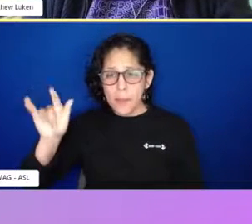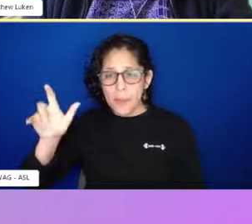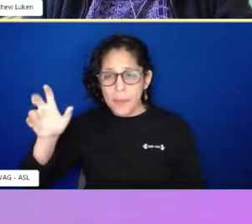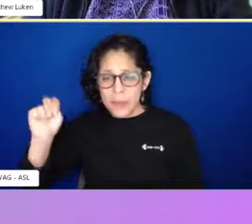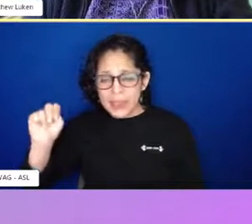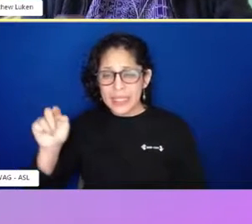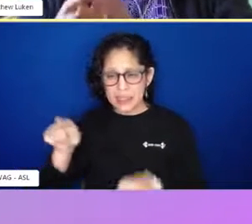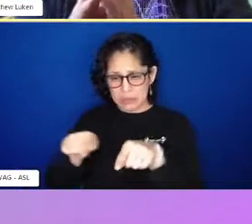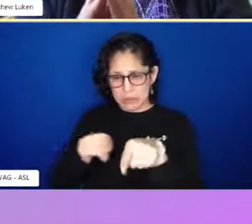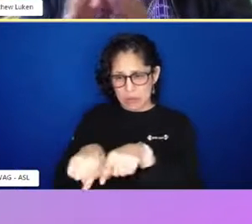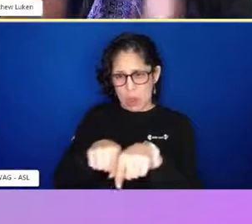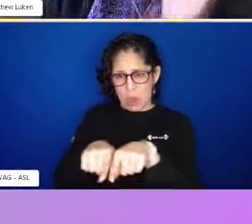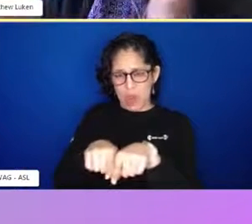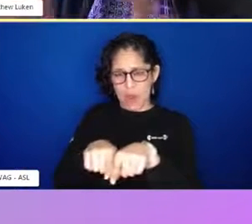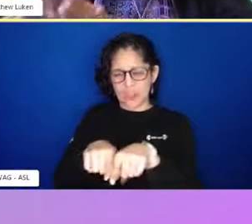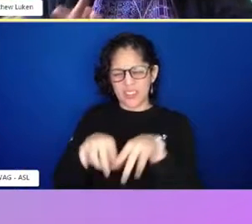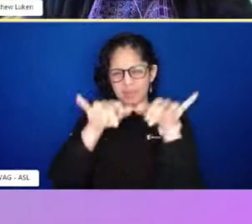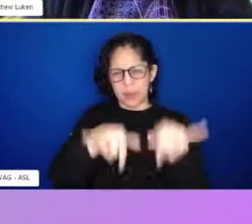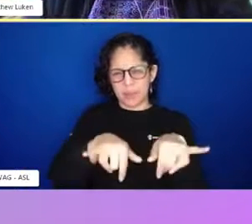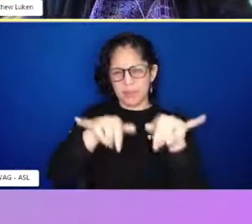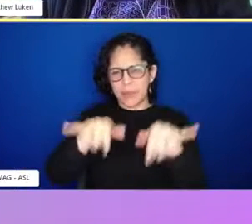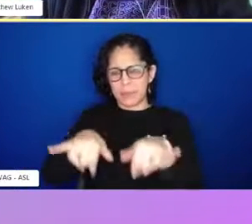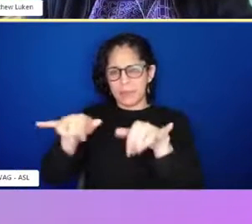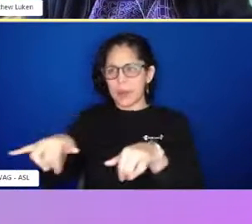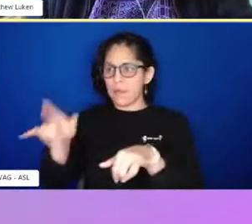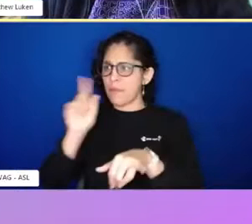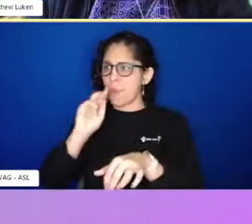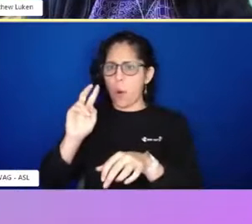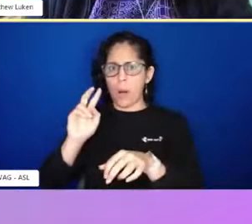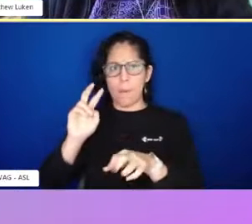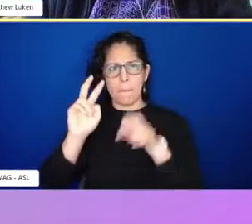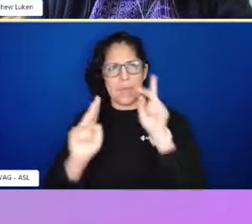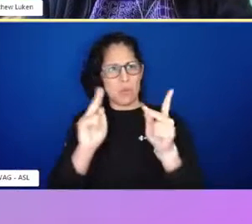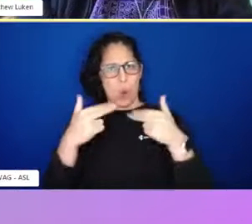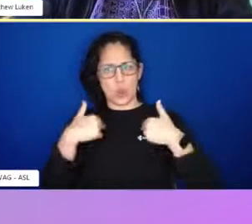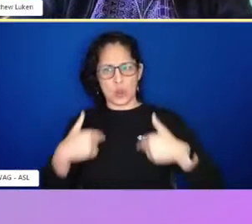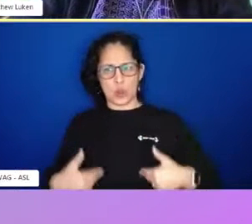2017, 81 billion with AB individual socks have been